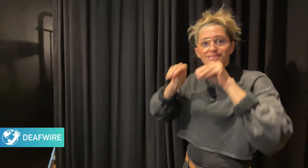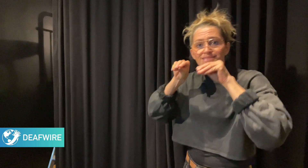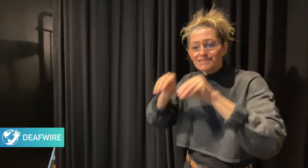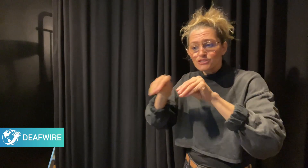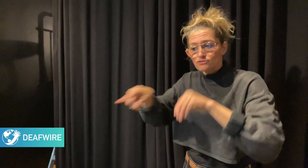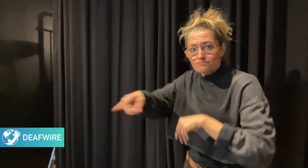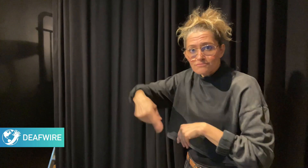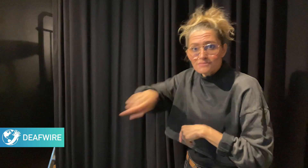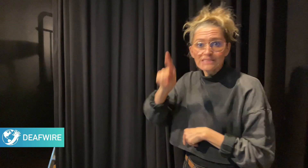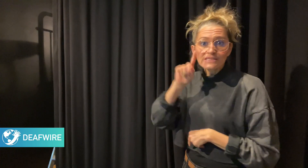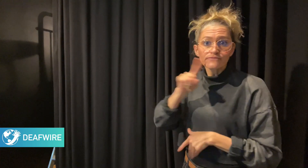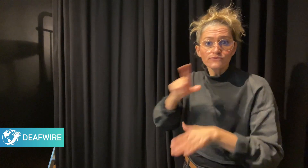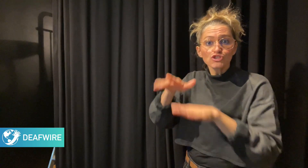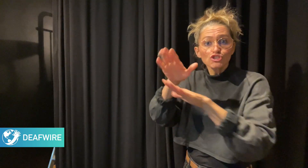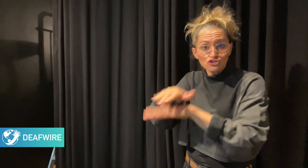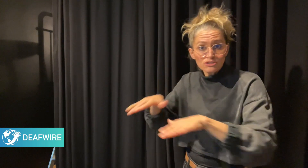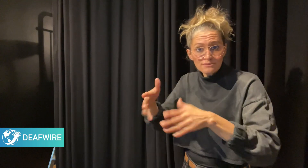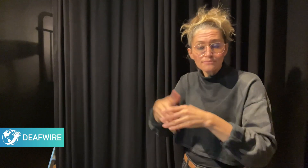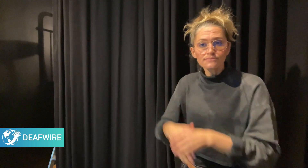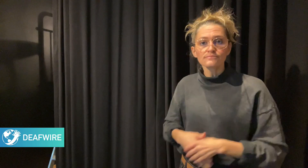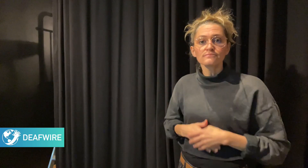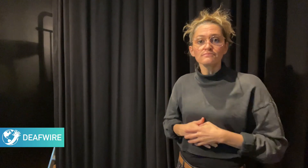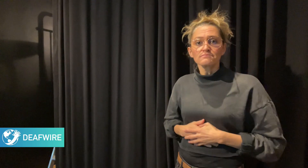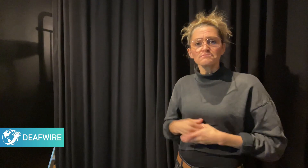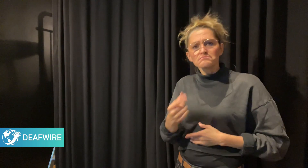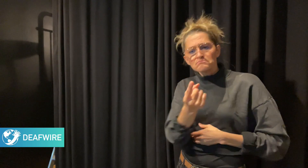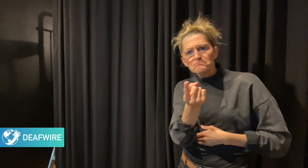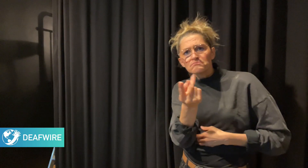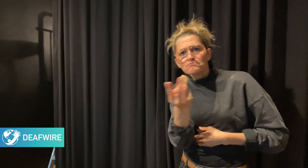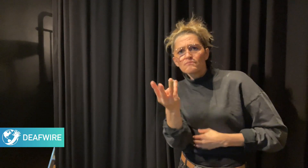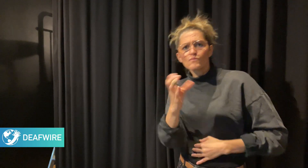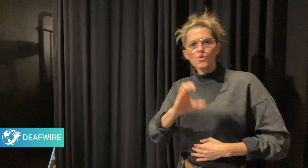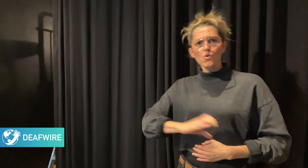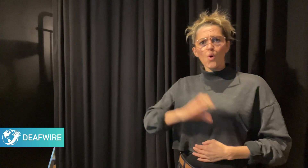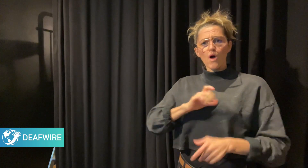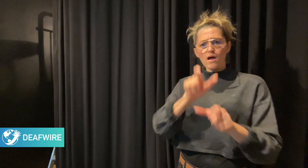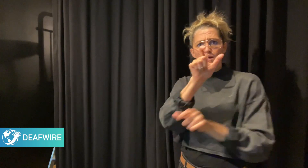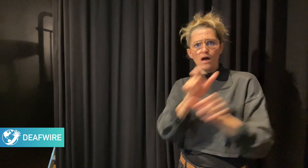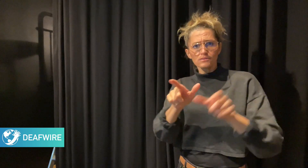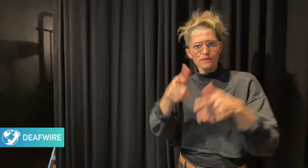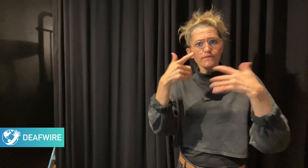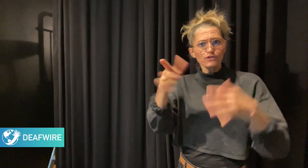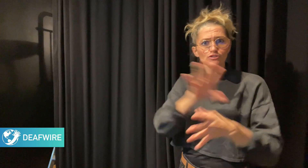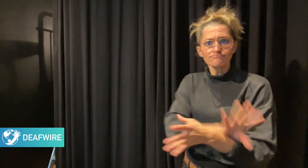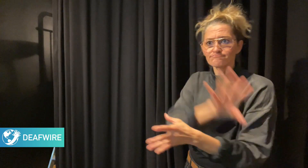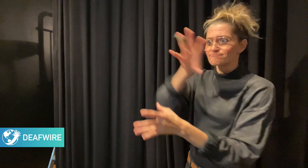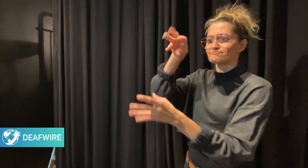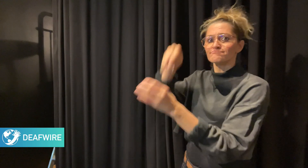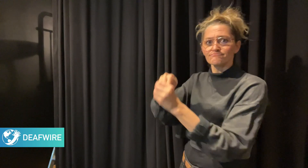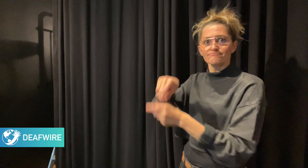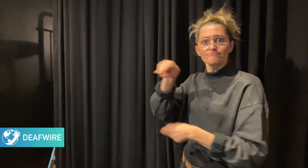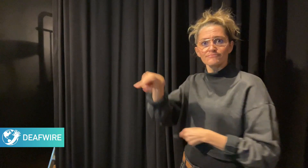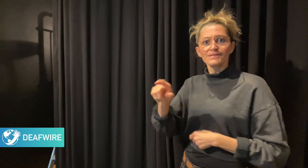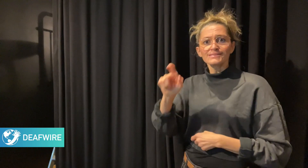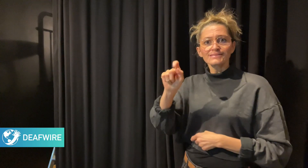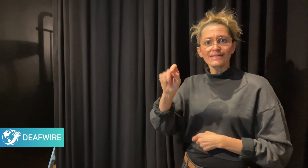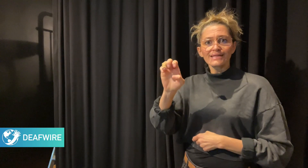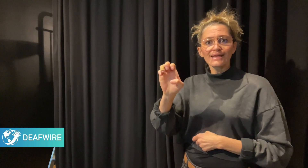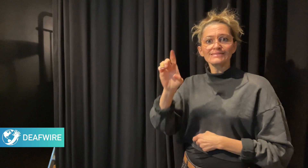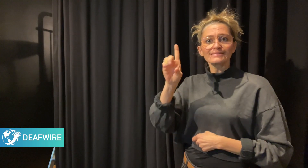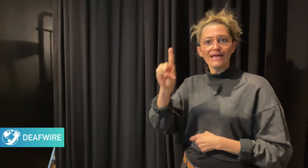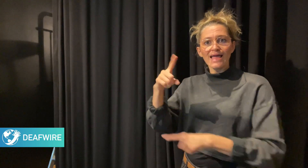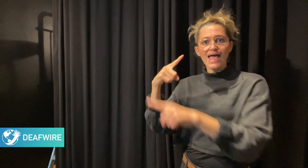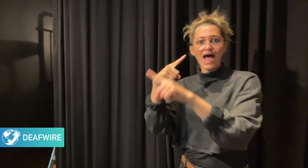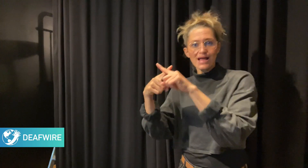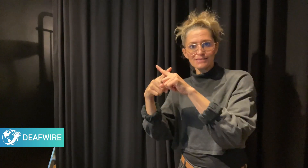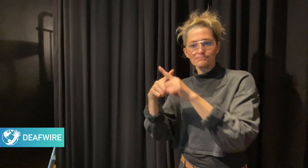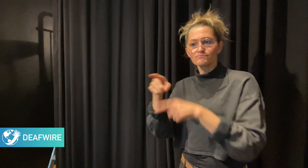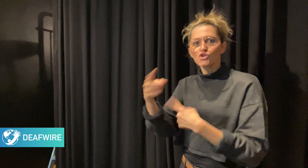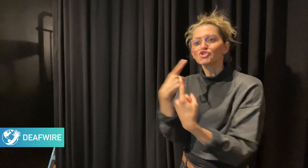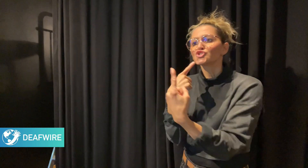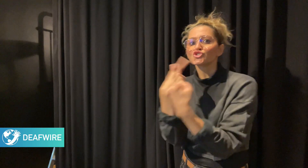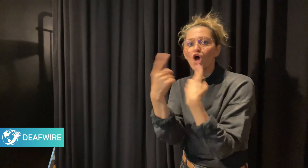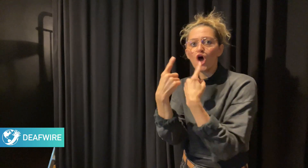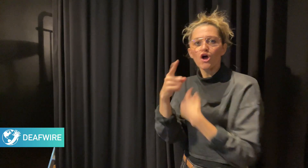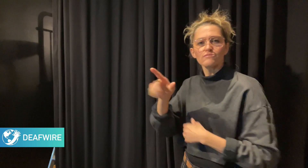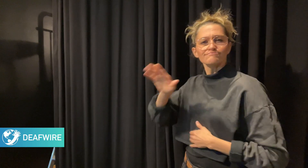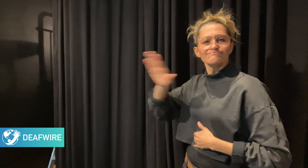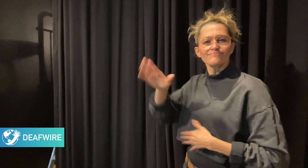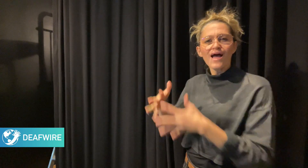or teachers for Deaf children. Several CODAs have appeared